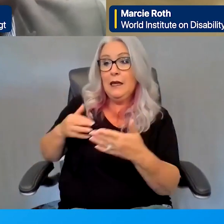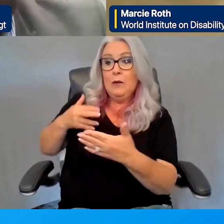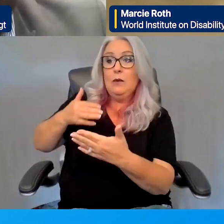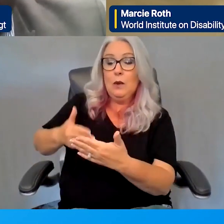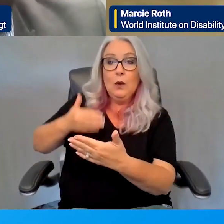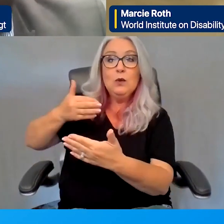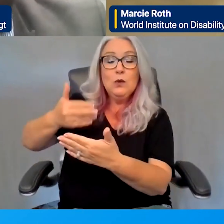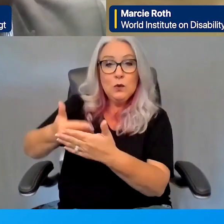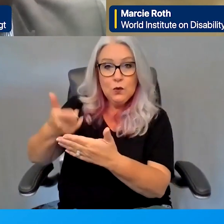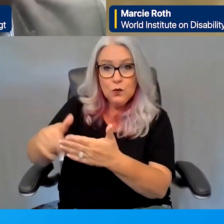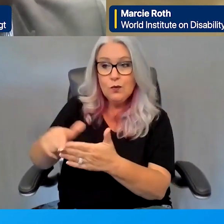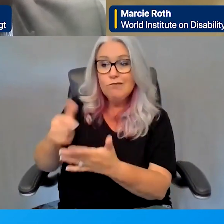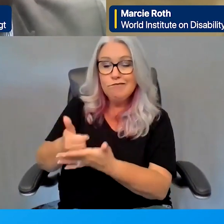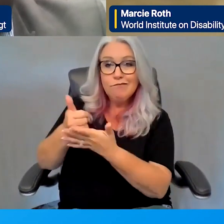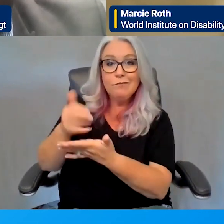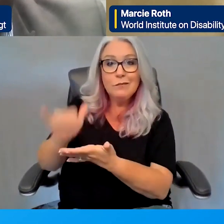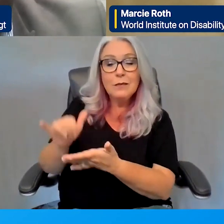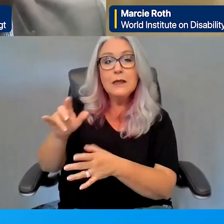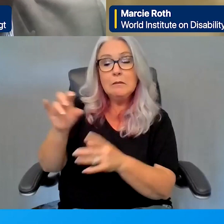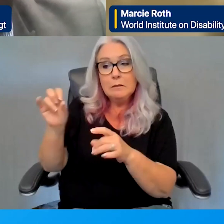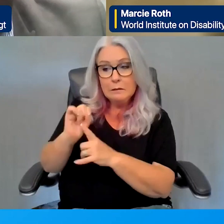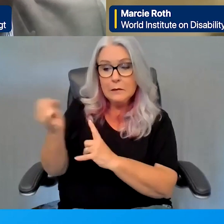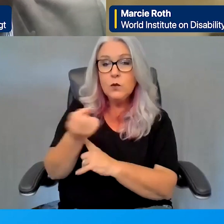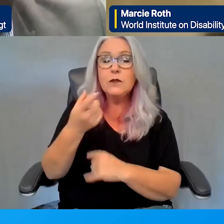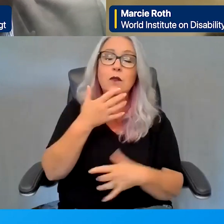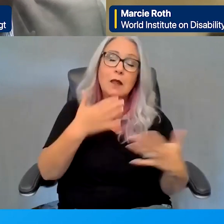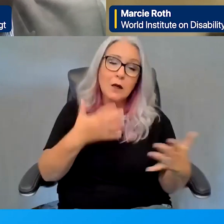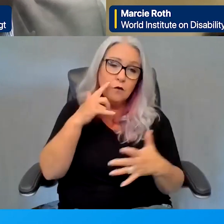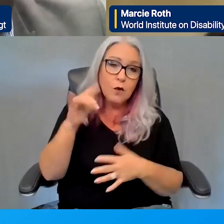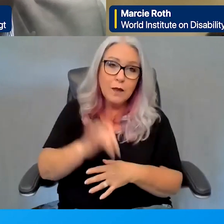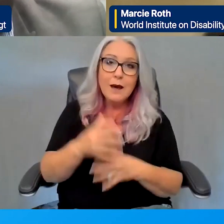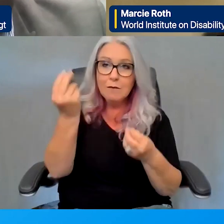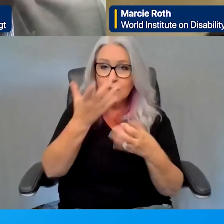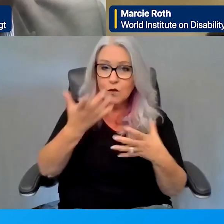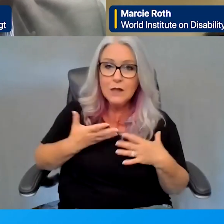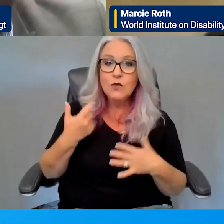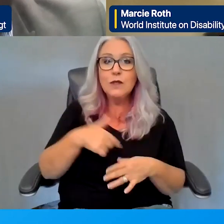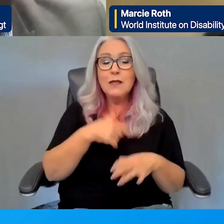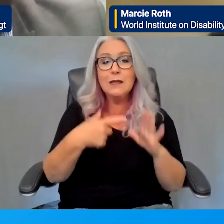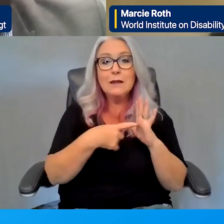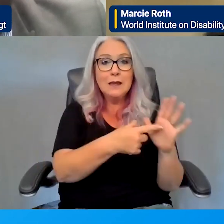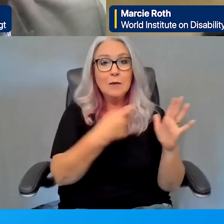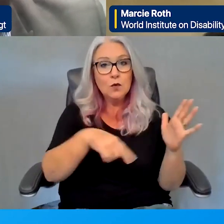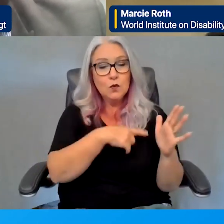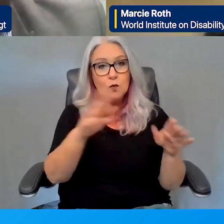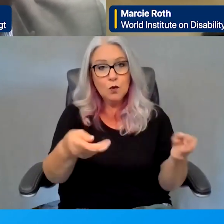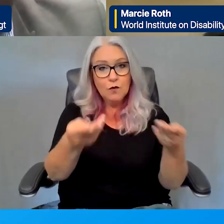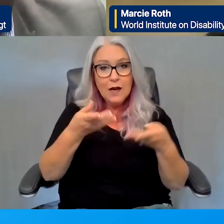appreciate that perspective and that data that you provided. And examples you provided. The next question is